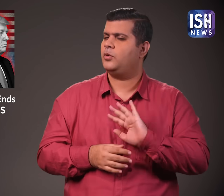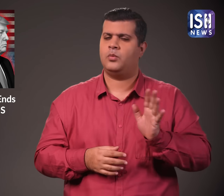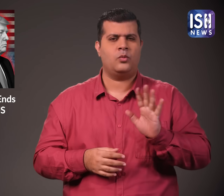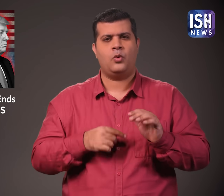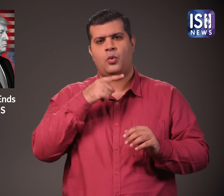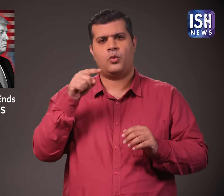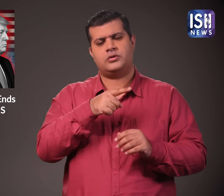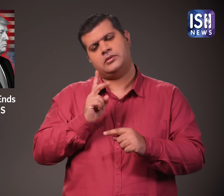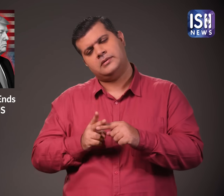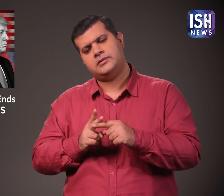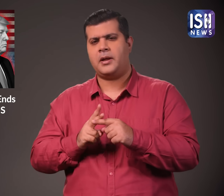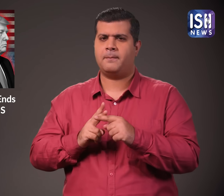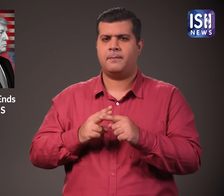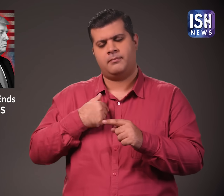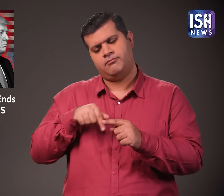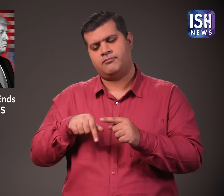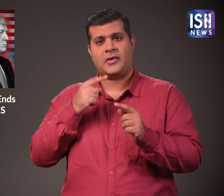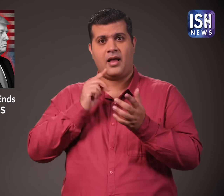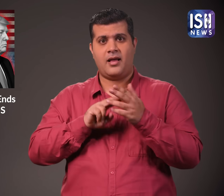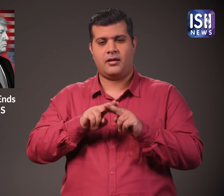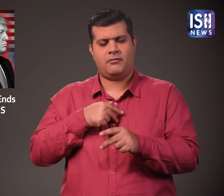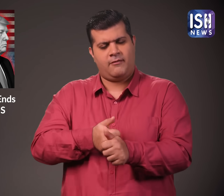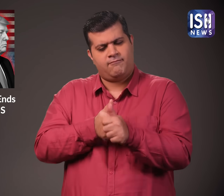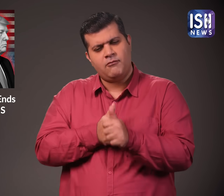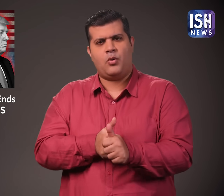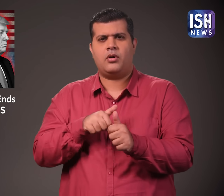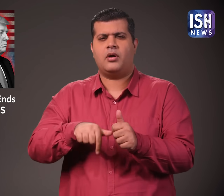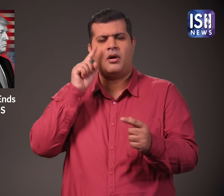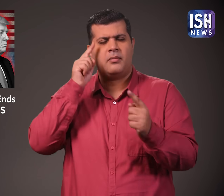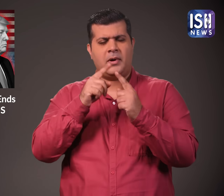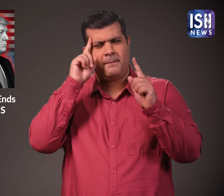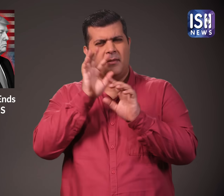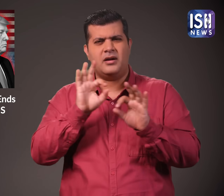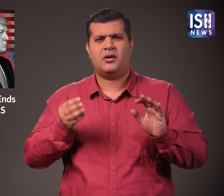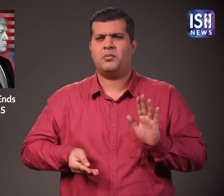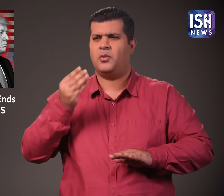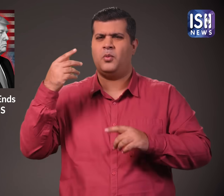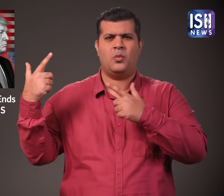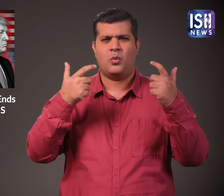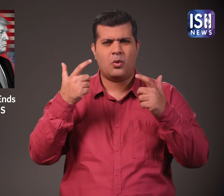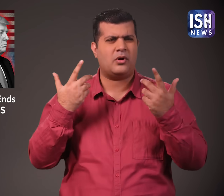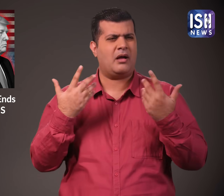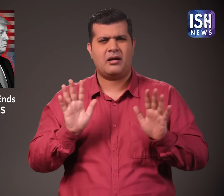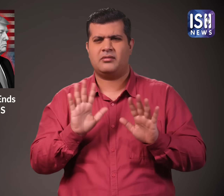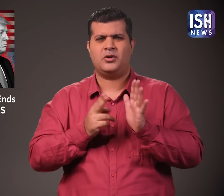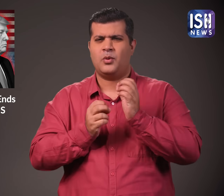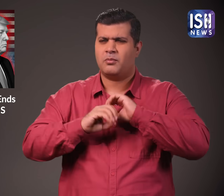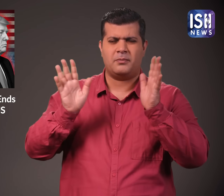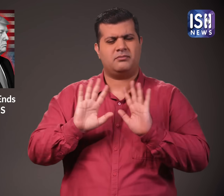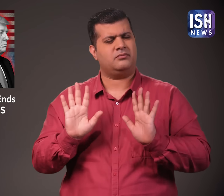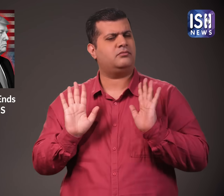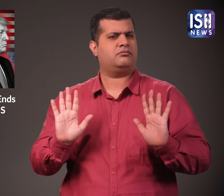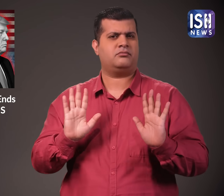No! Russia decided to follow the treaty voluntarily to maintain peace and to avoid war.